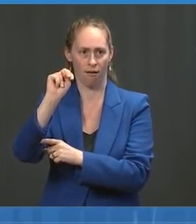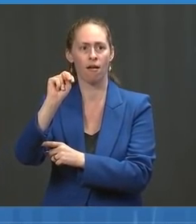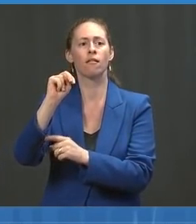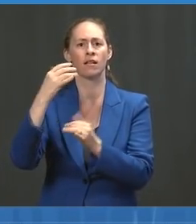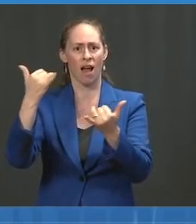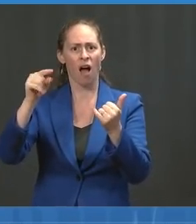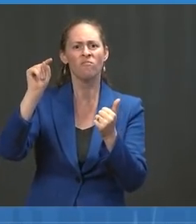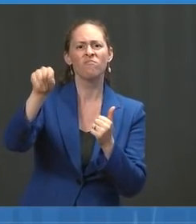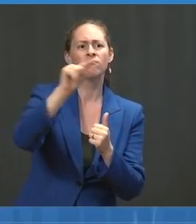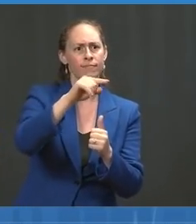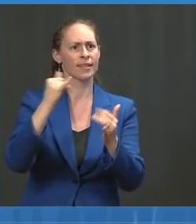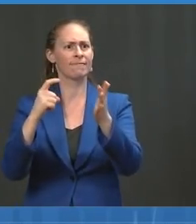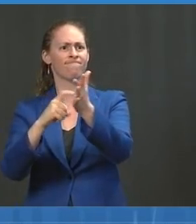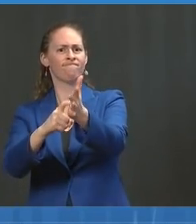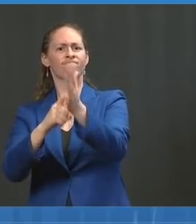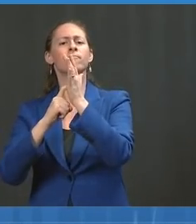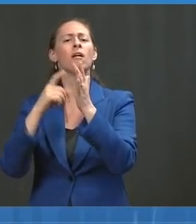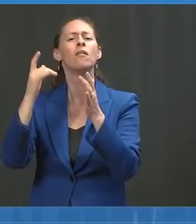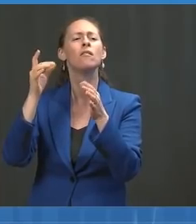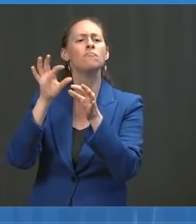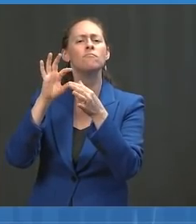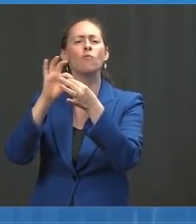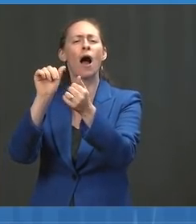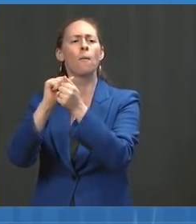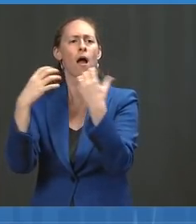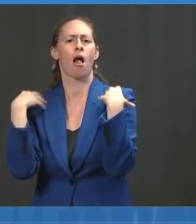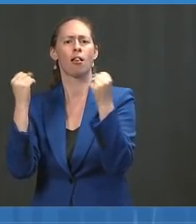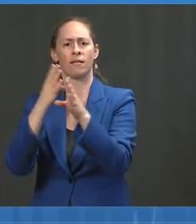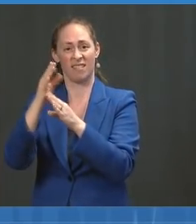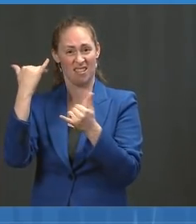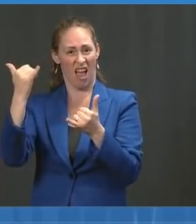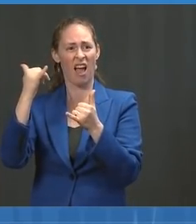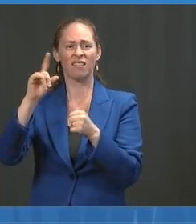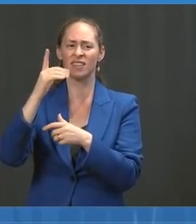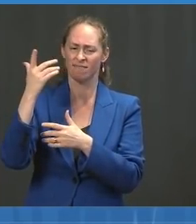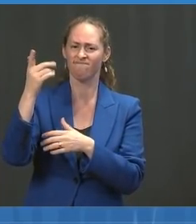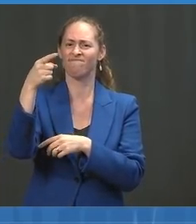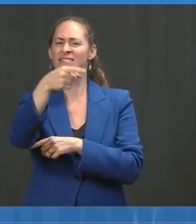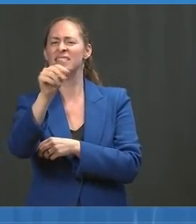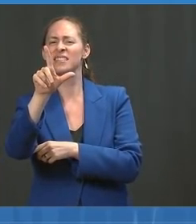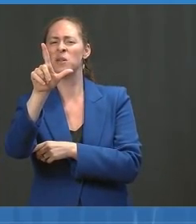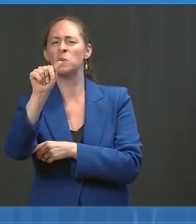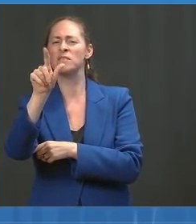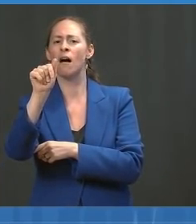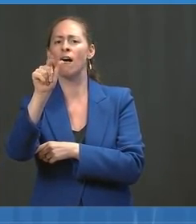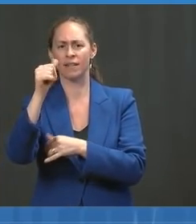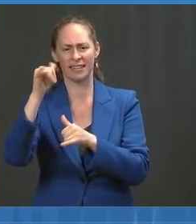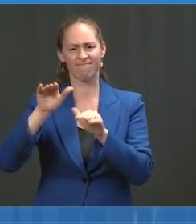that's one of the largest employers in Louisiana -- all of them have stepped up to cover their workers.